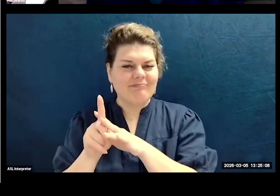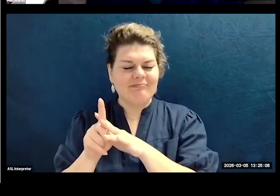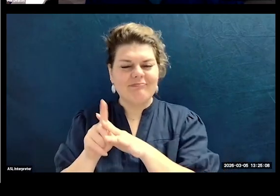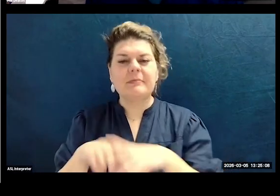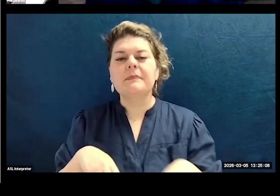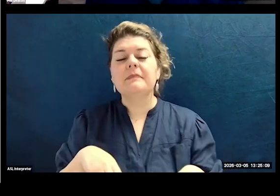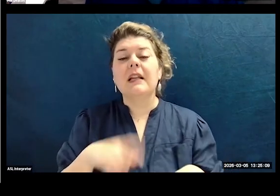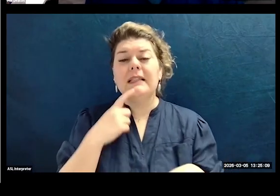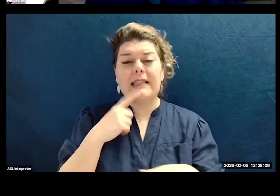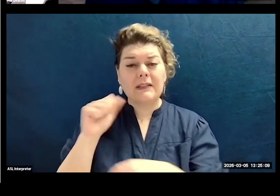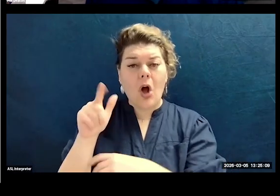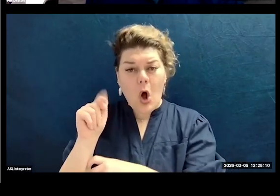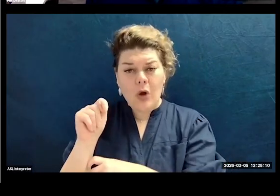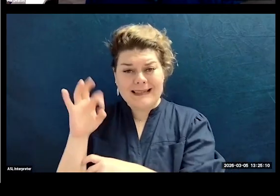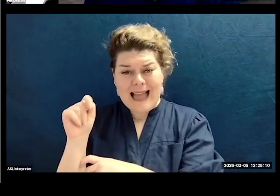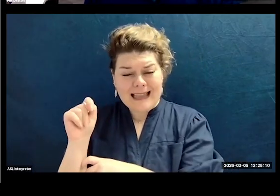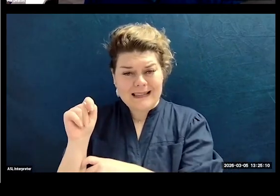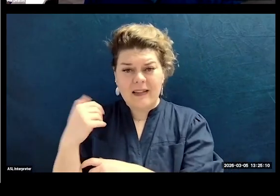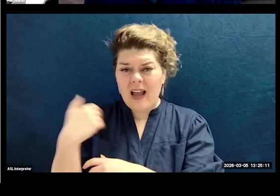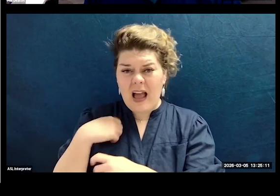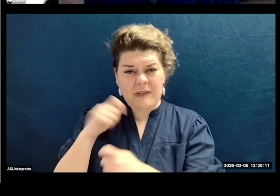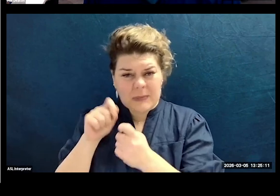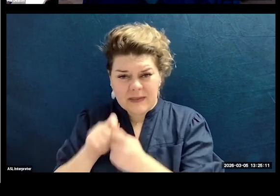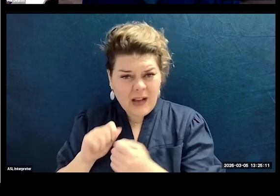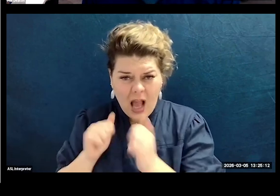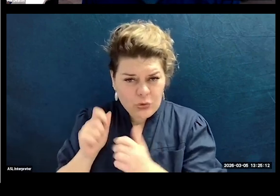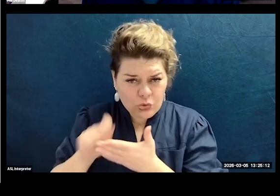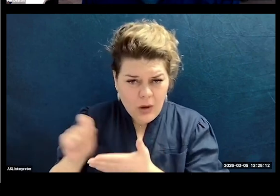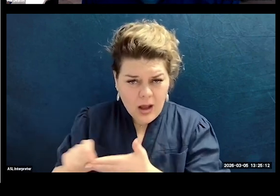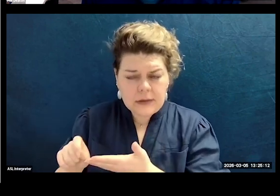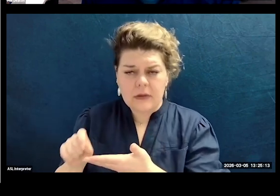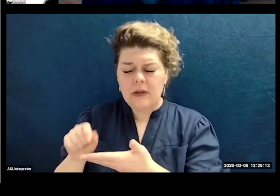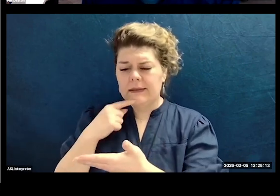Should alt text be written a certain way? For example, I saw a YouTube that showed